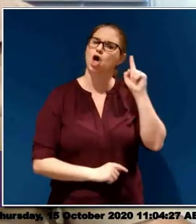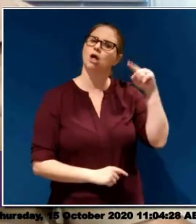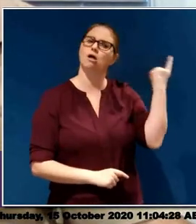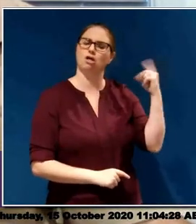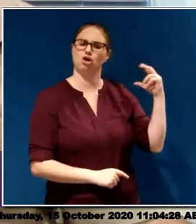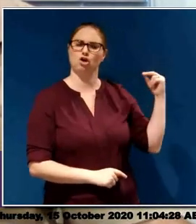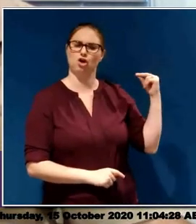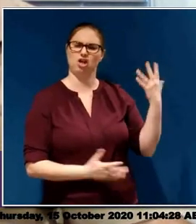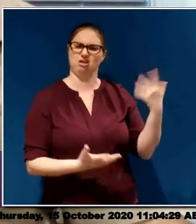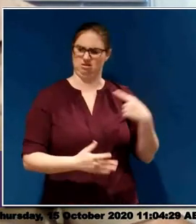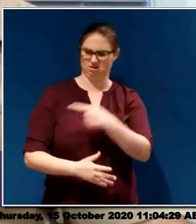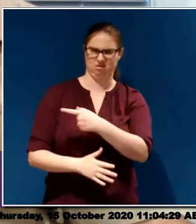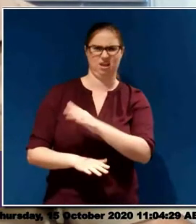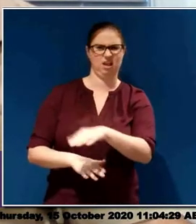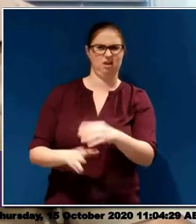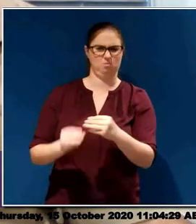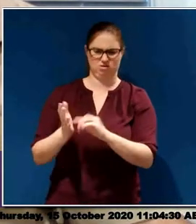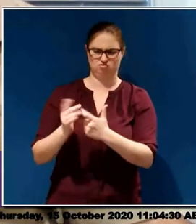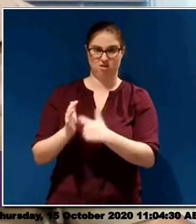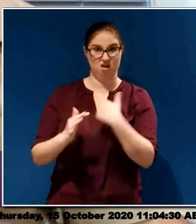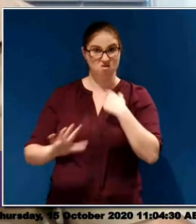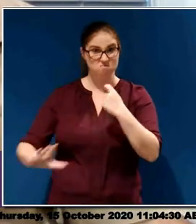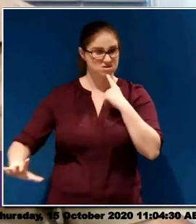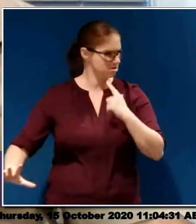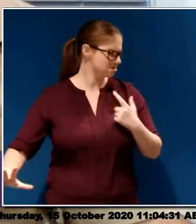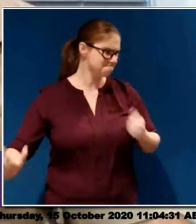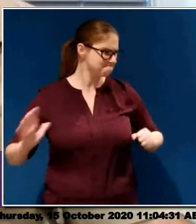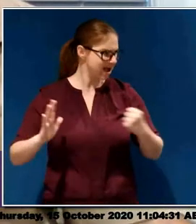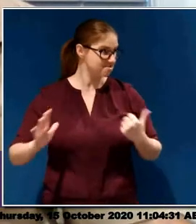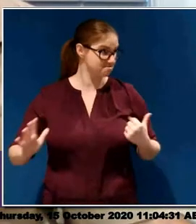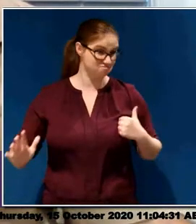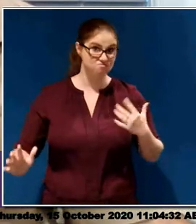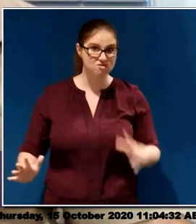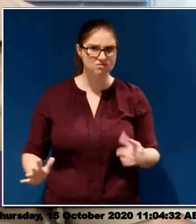I thought, "That's my son, he's not just all about Tourette's".